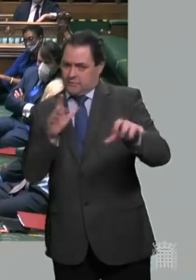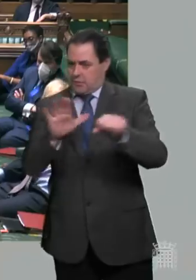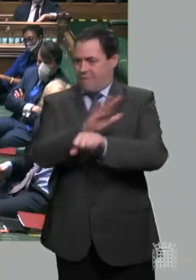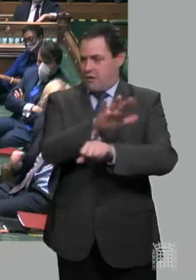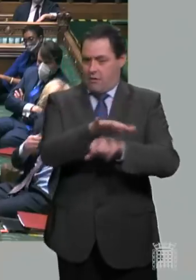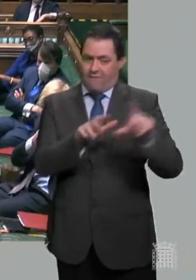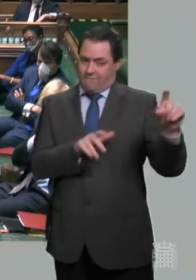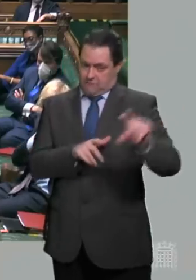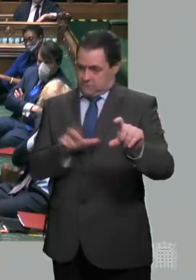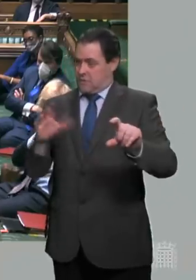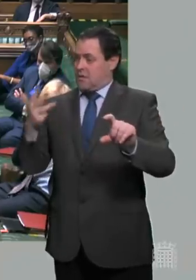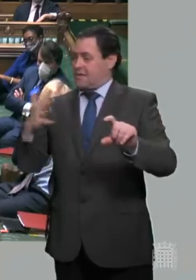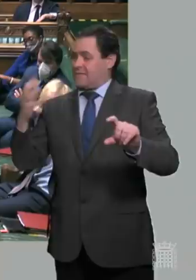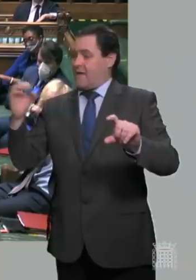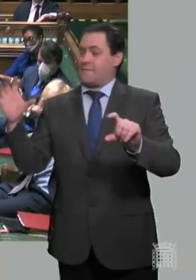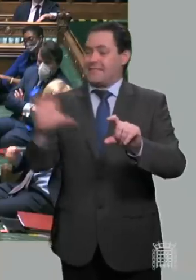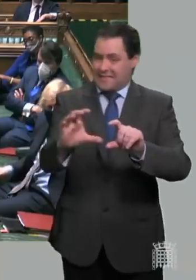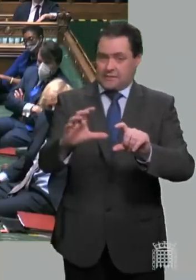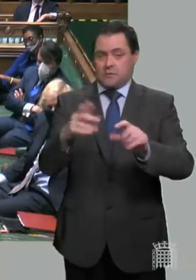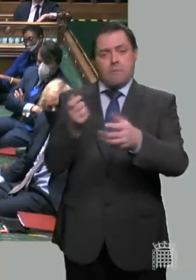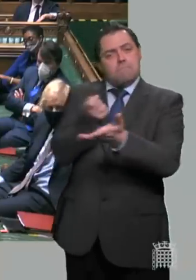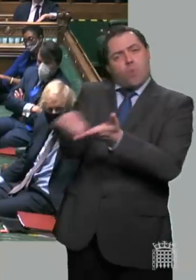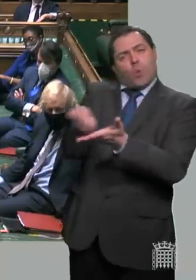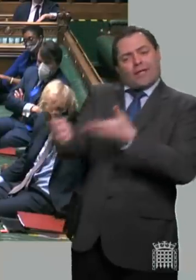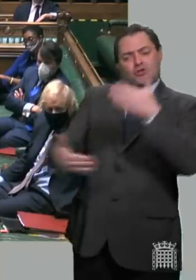I am pleased to say that several of the country’s largest lenders,